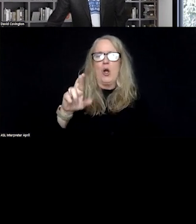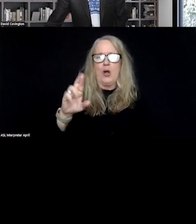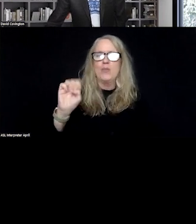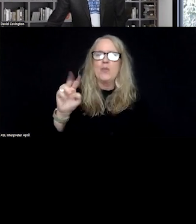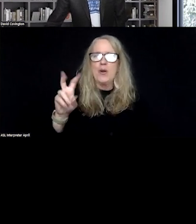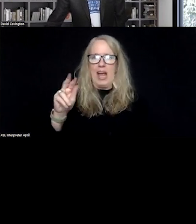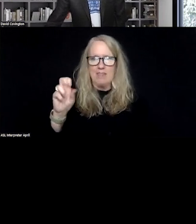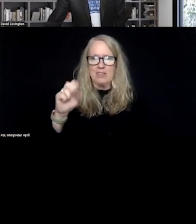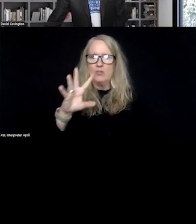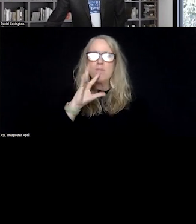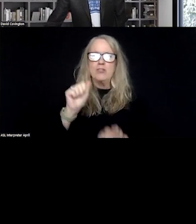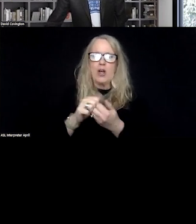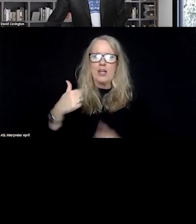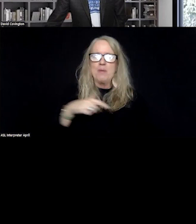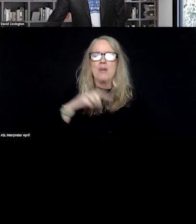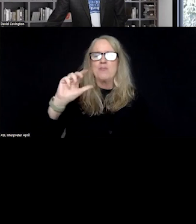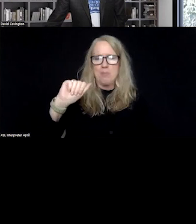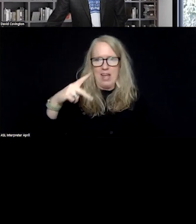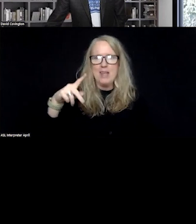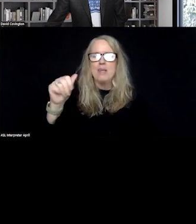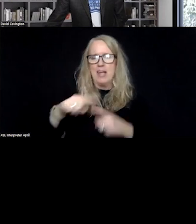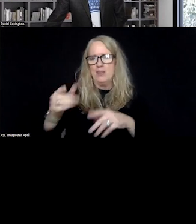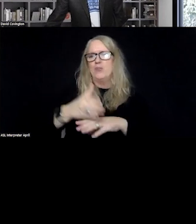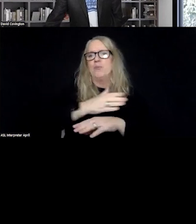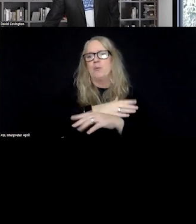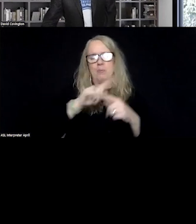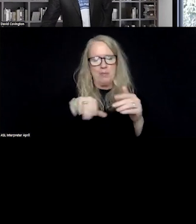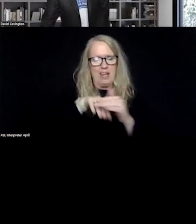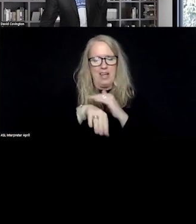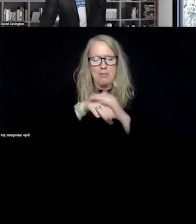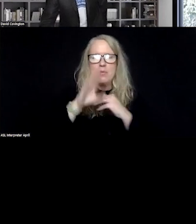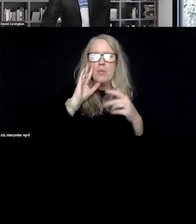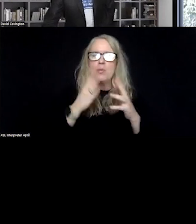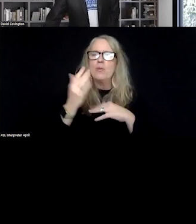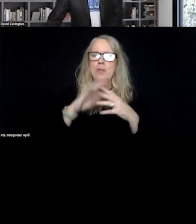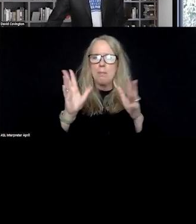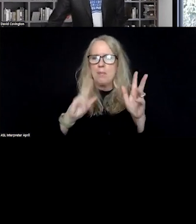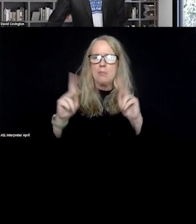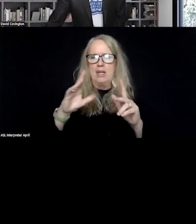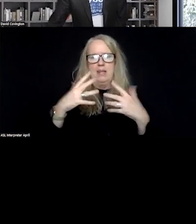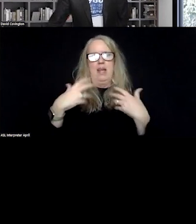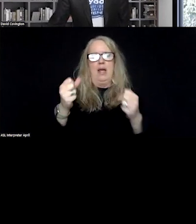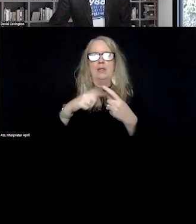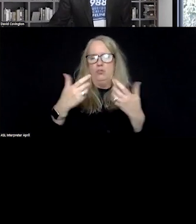ABOUT THE APA. I HAD A CHANCE TO KNOW DOCTOR EVANS FOR MANY